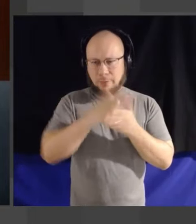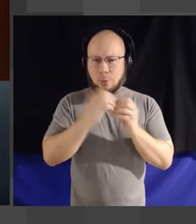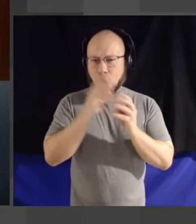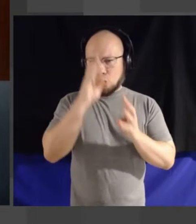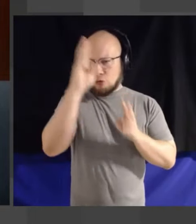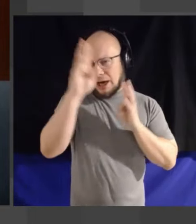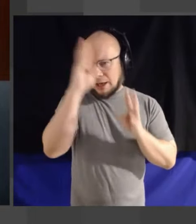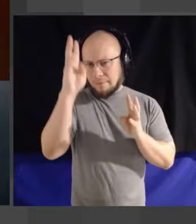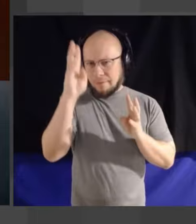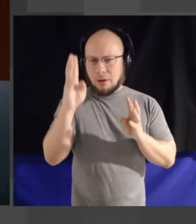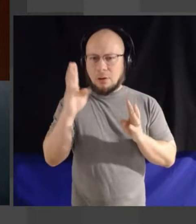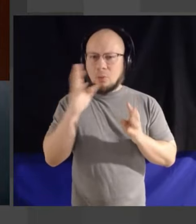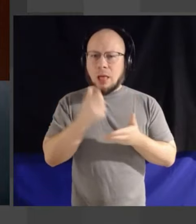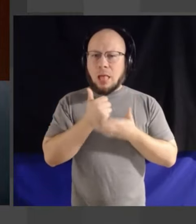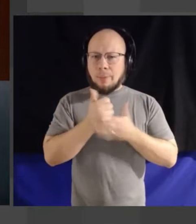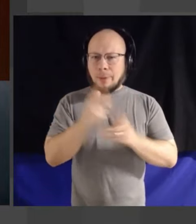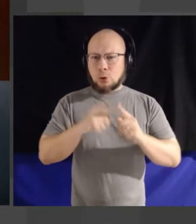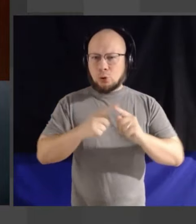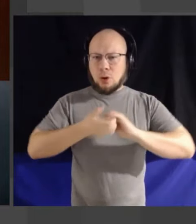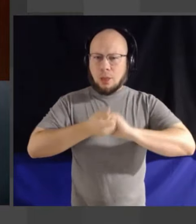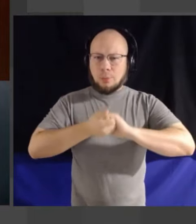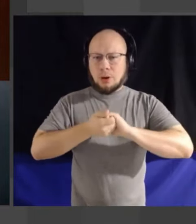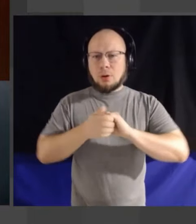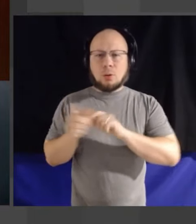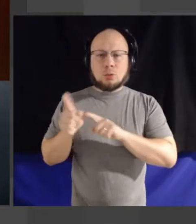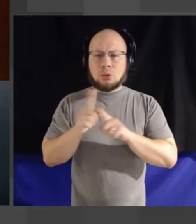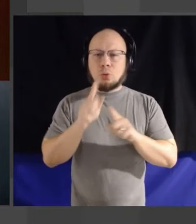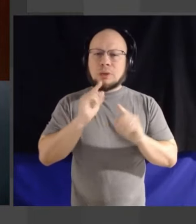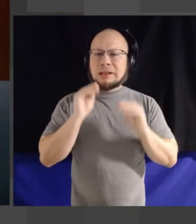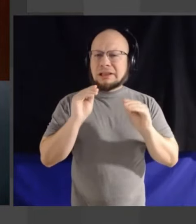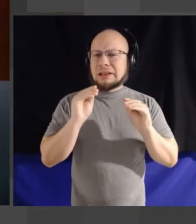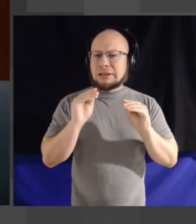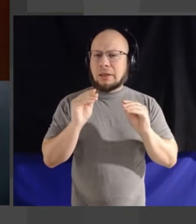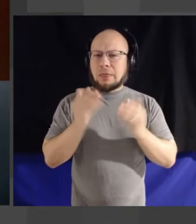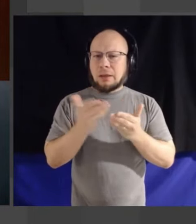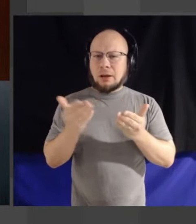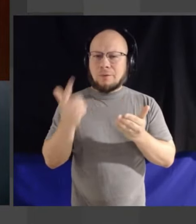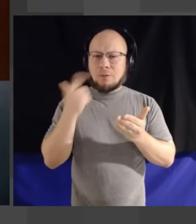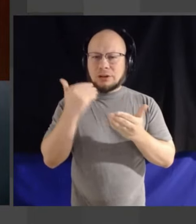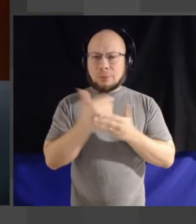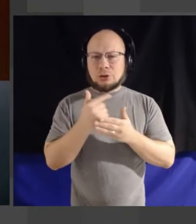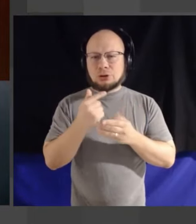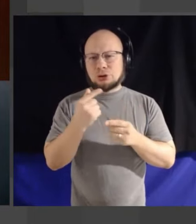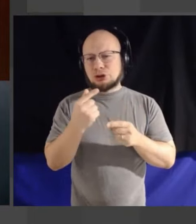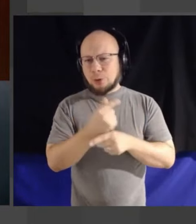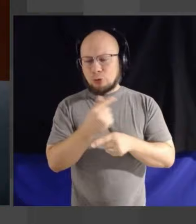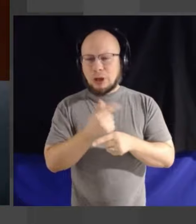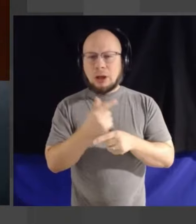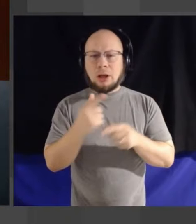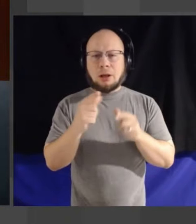PEOPLE'S CREATIVITY AND HELPS THEM COLLABORATE BUT ALSO